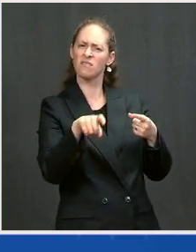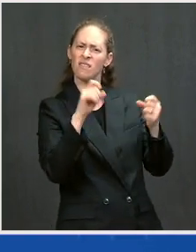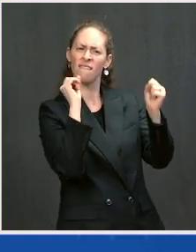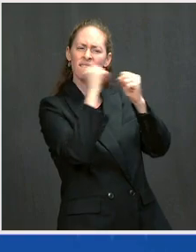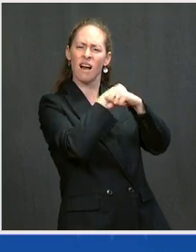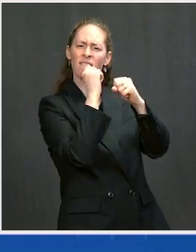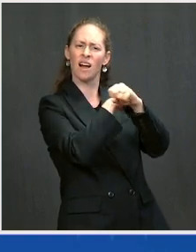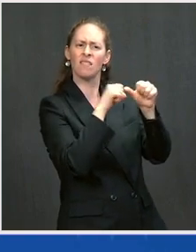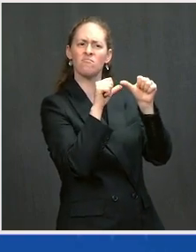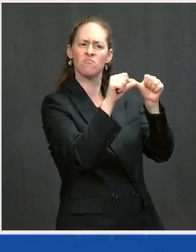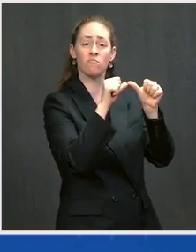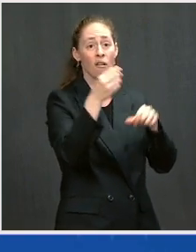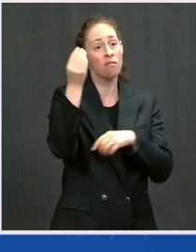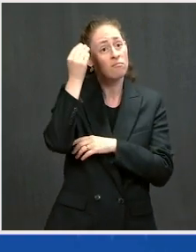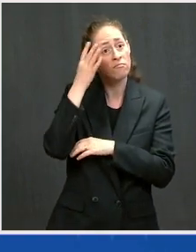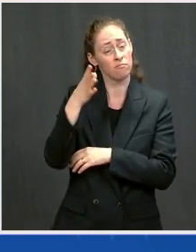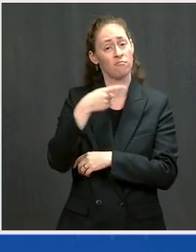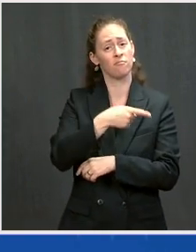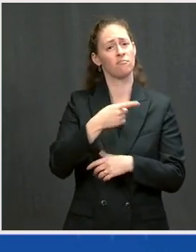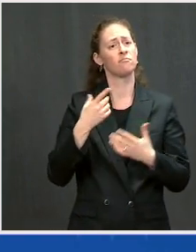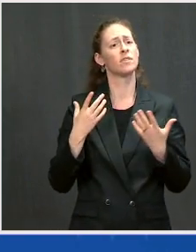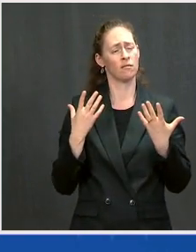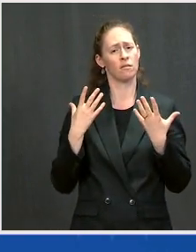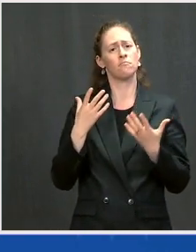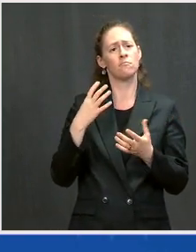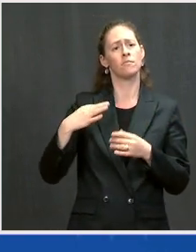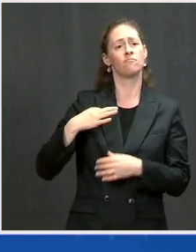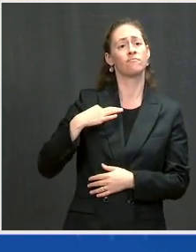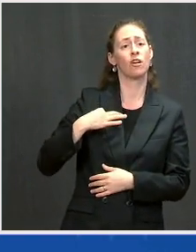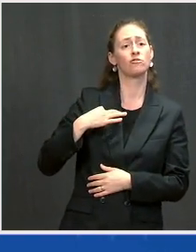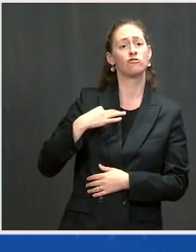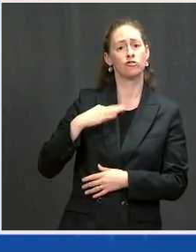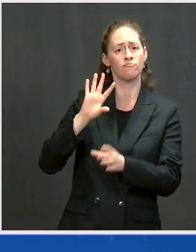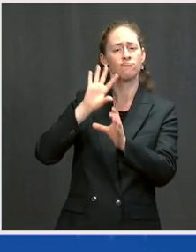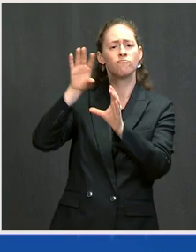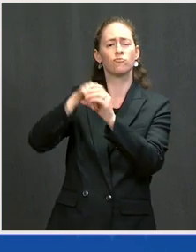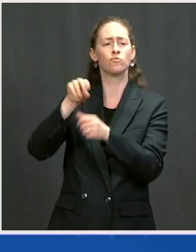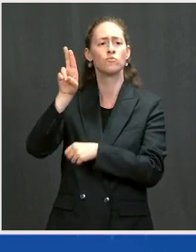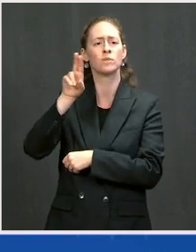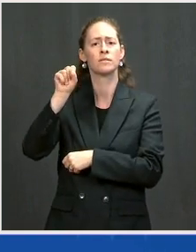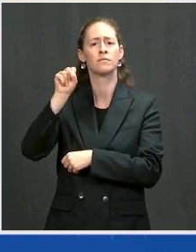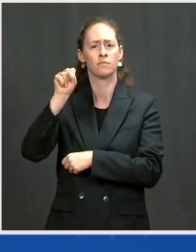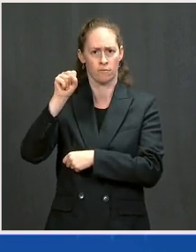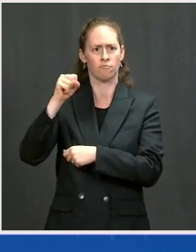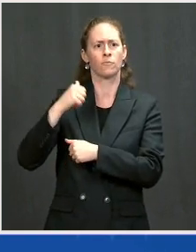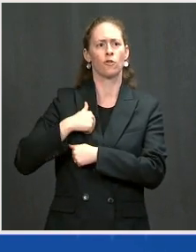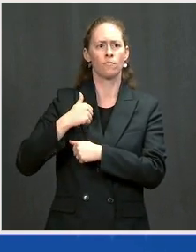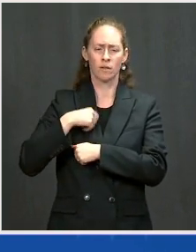to try to join to fight in World War II. He volunteered to go to Korea